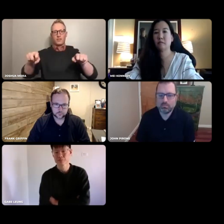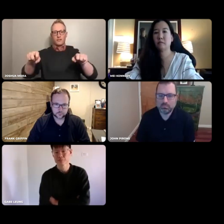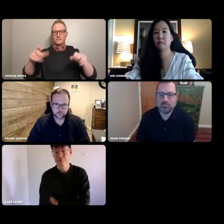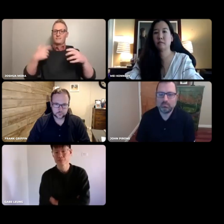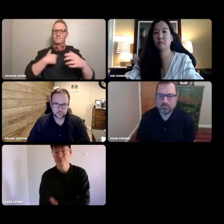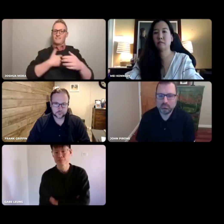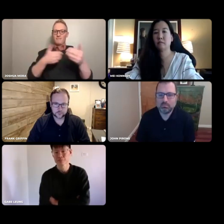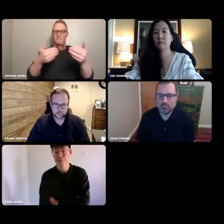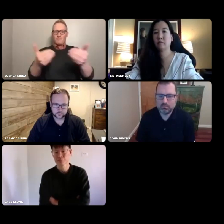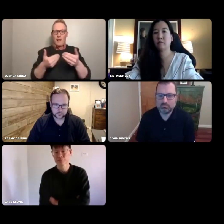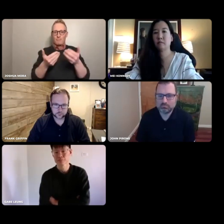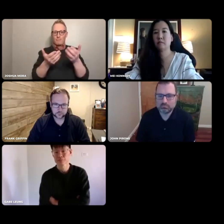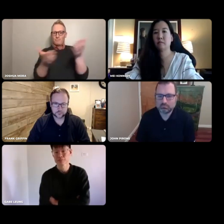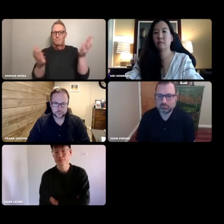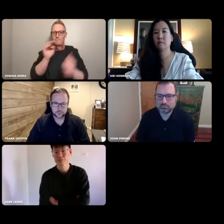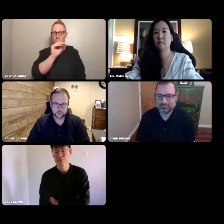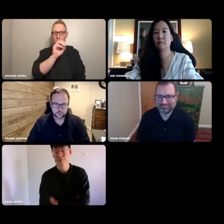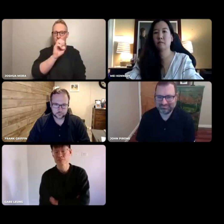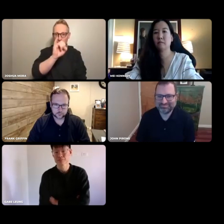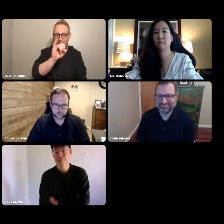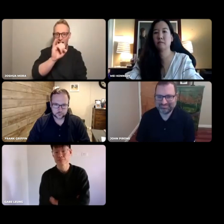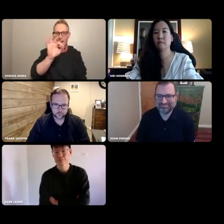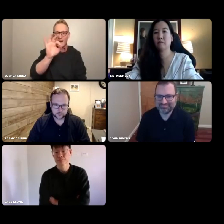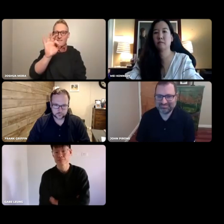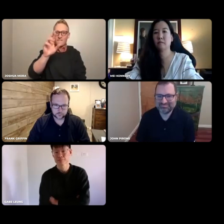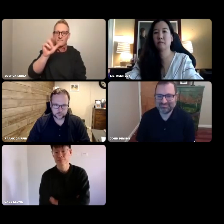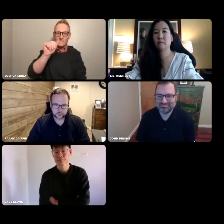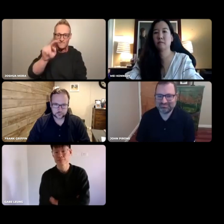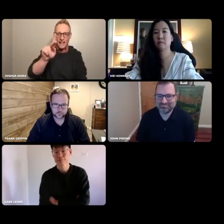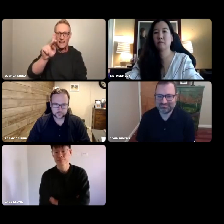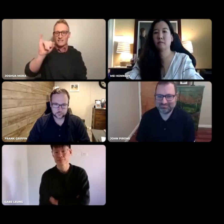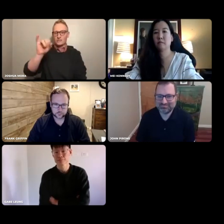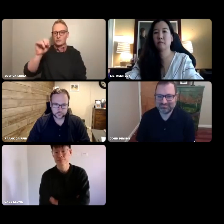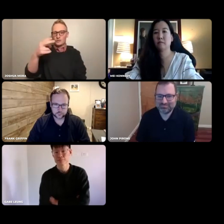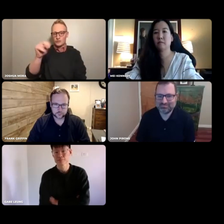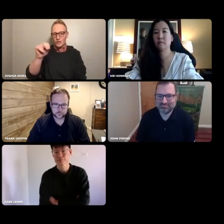We reached out to CSD for support. And, through that, this panel was formed.